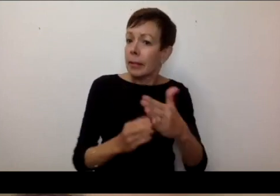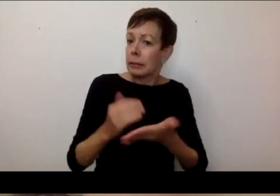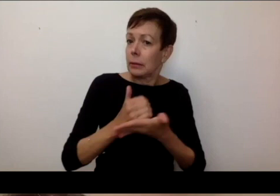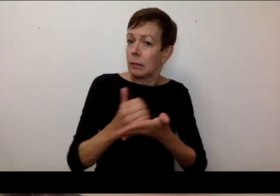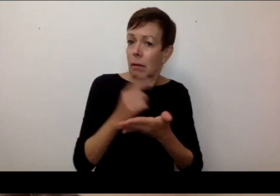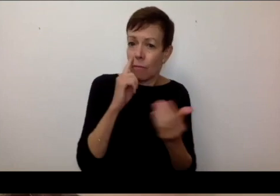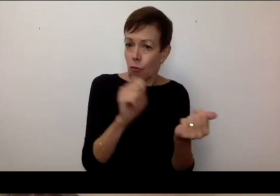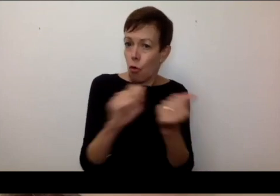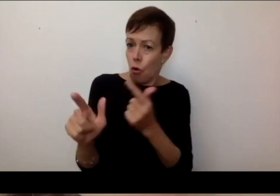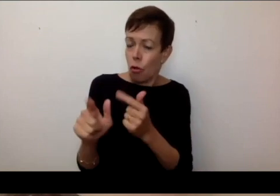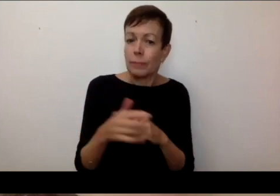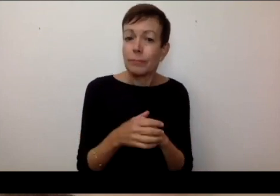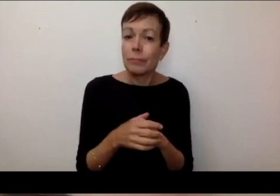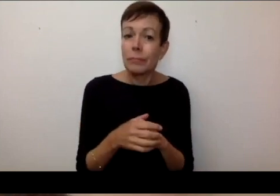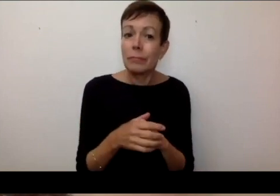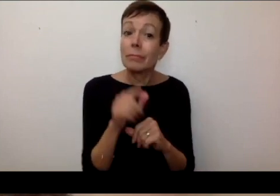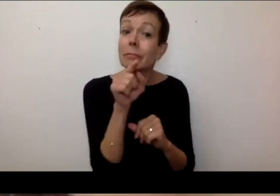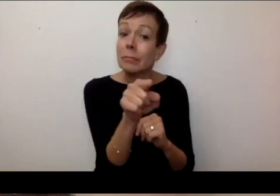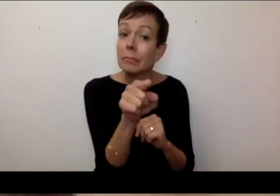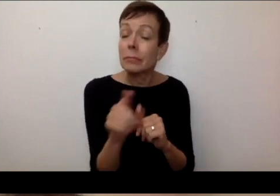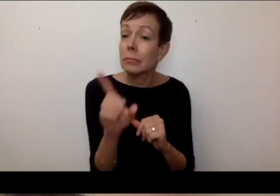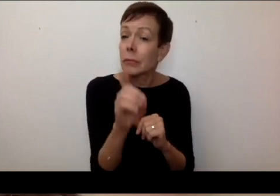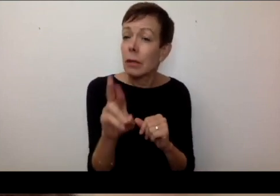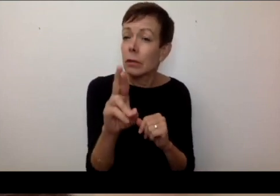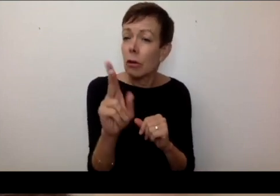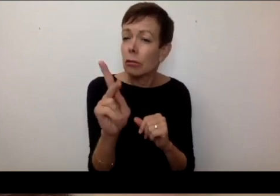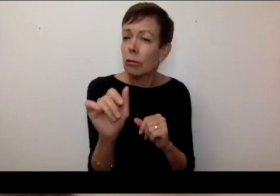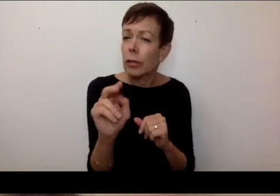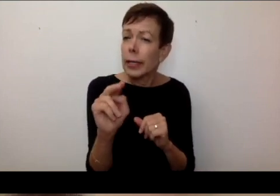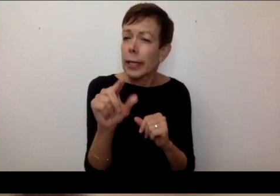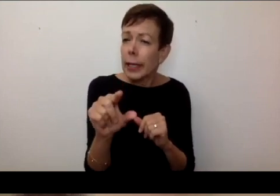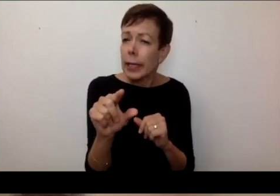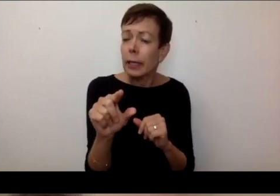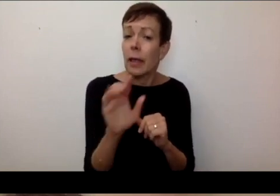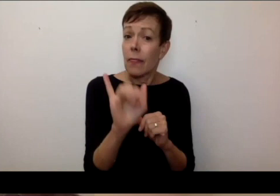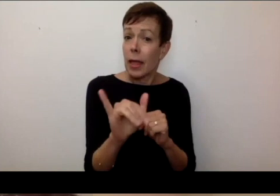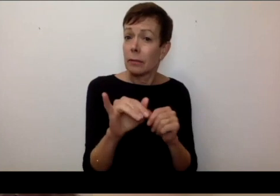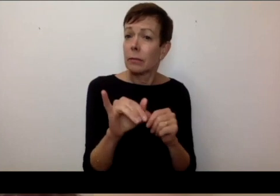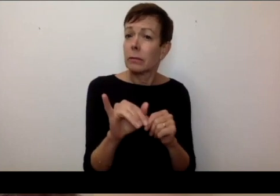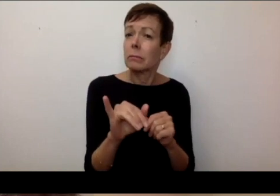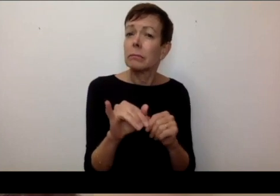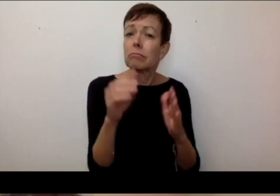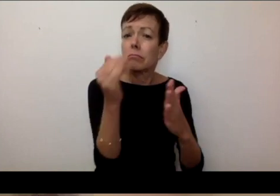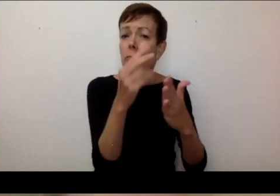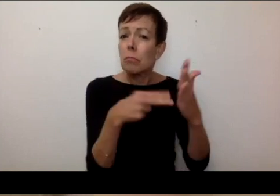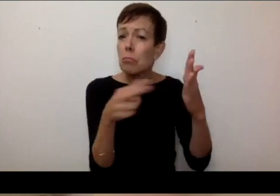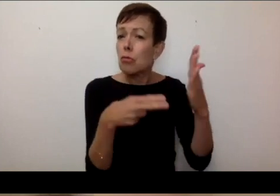this is the dr king ubi mural in stockton it's called seed